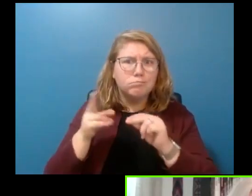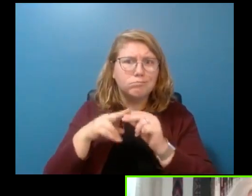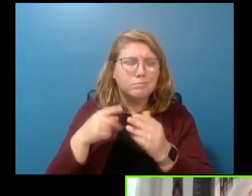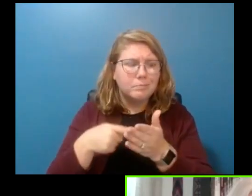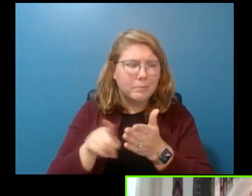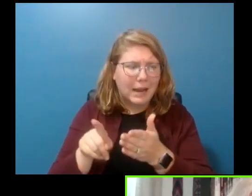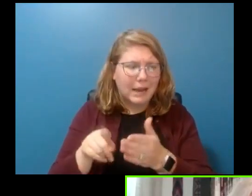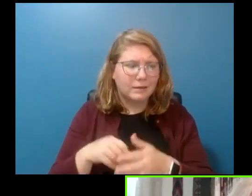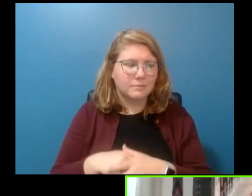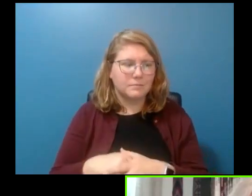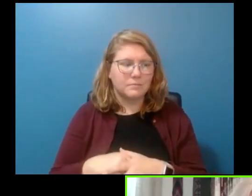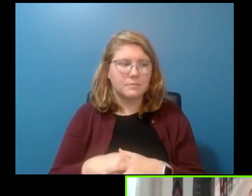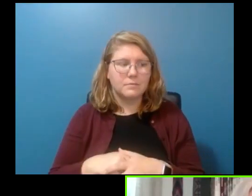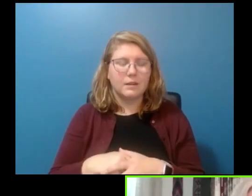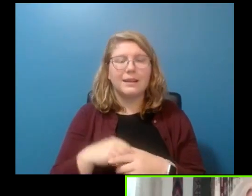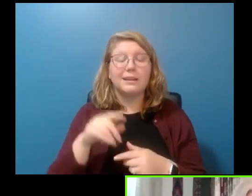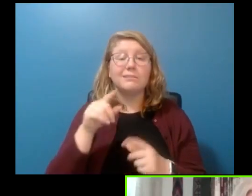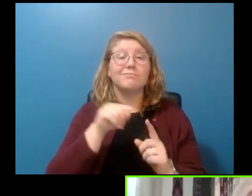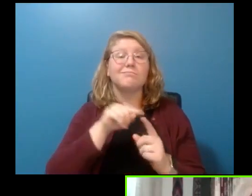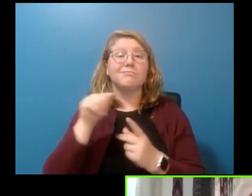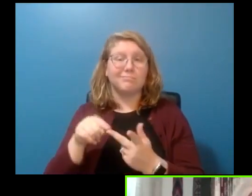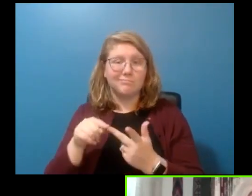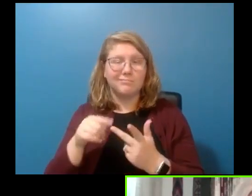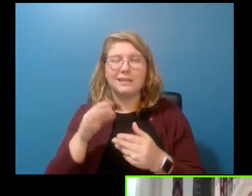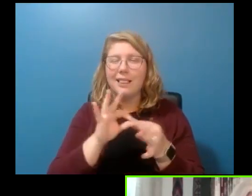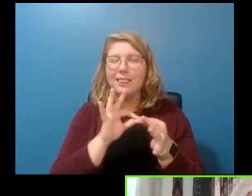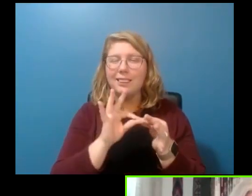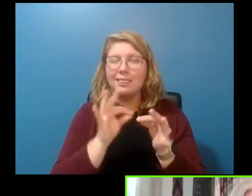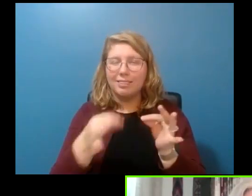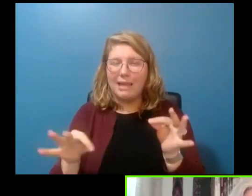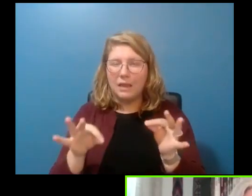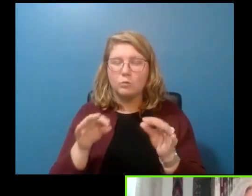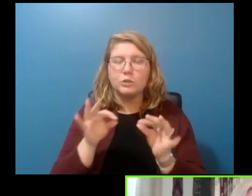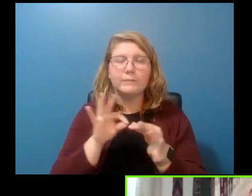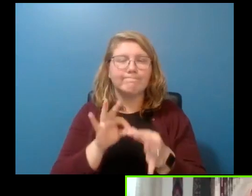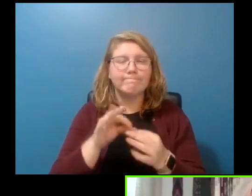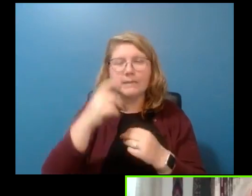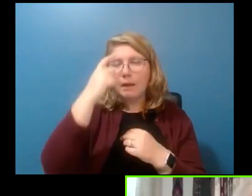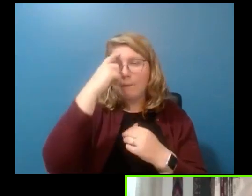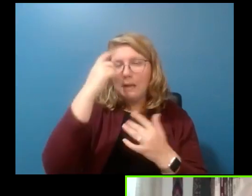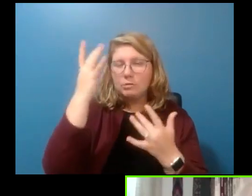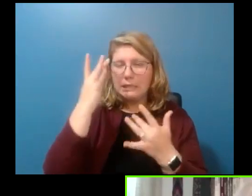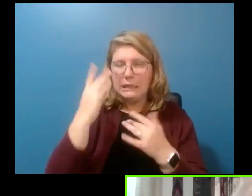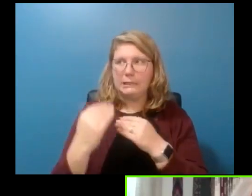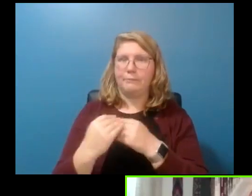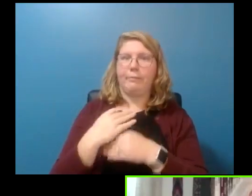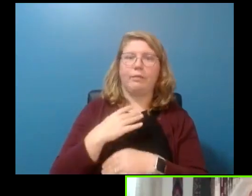the best results. And some of the reasons people don't seek out help is one, I